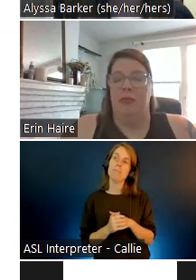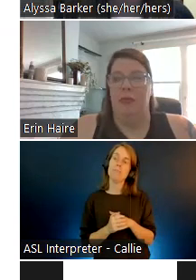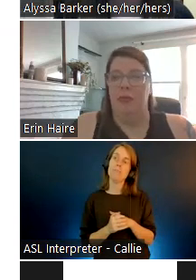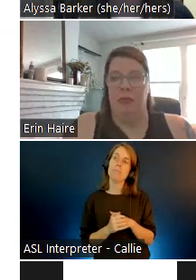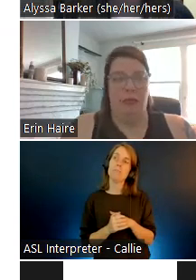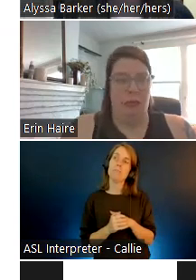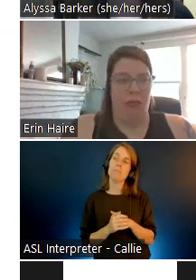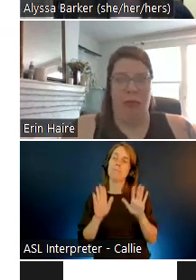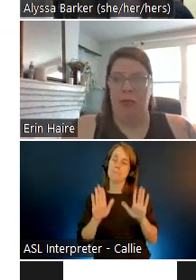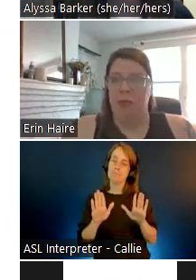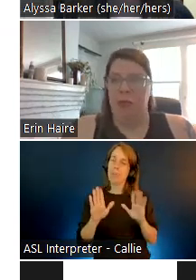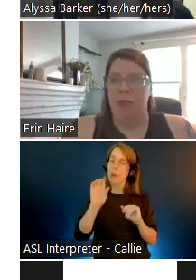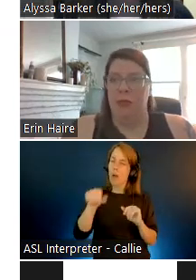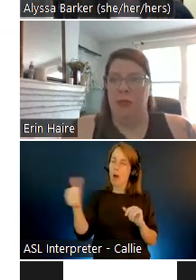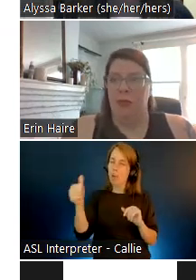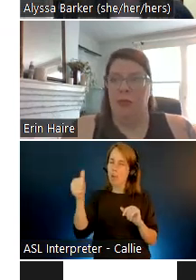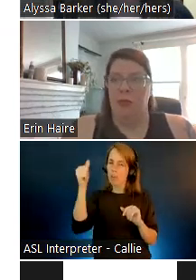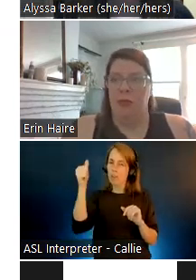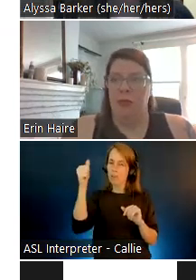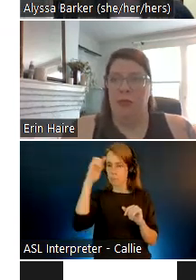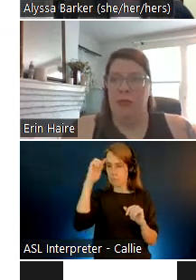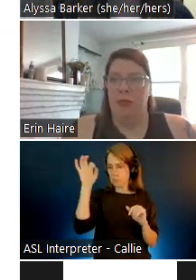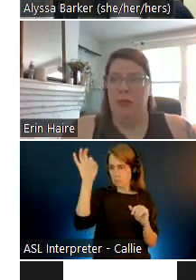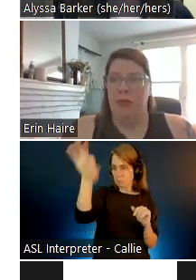what if going to the rental office was a requirement